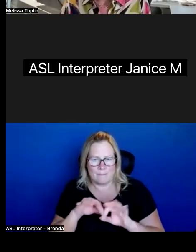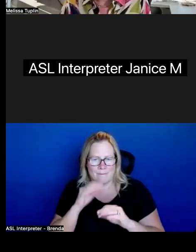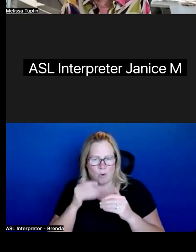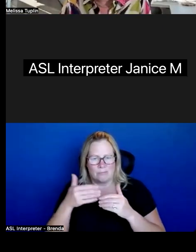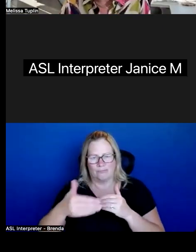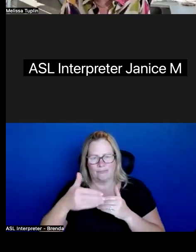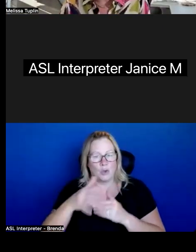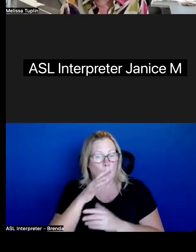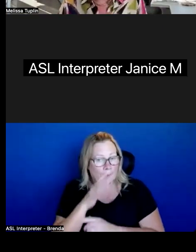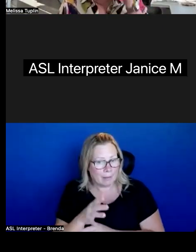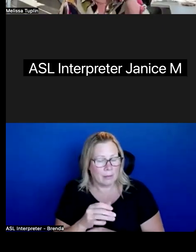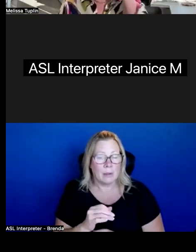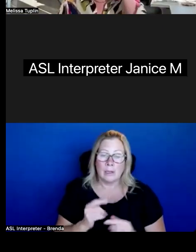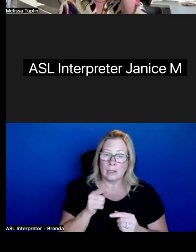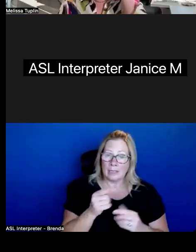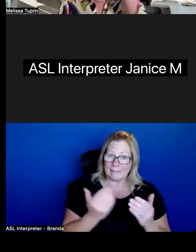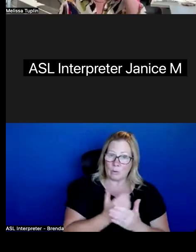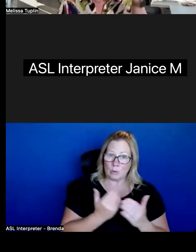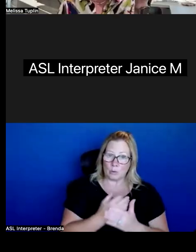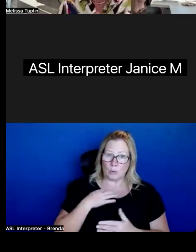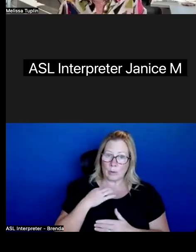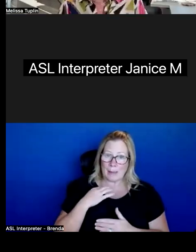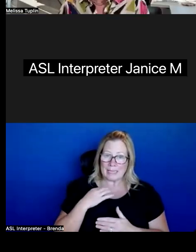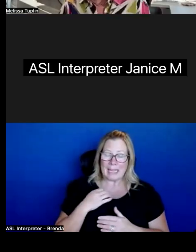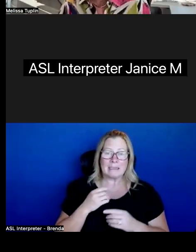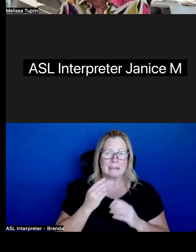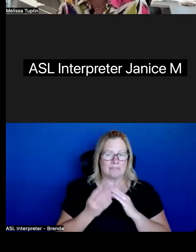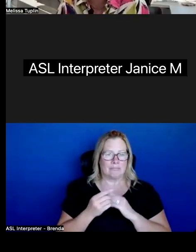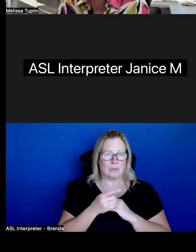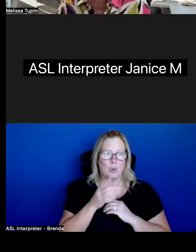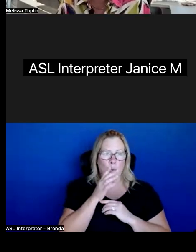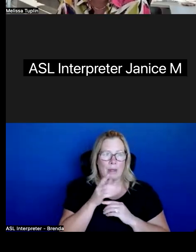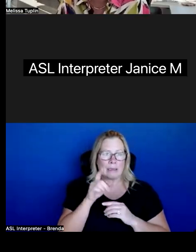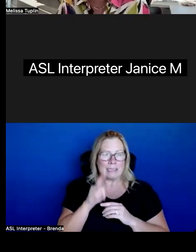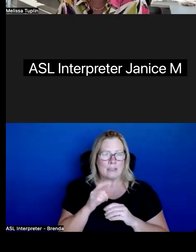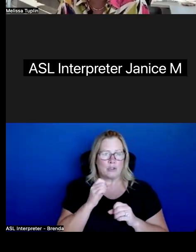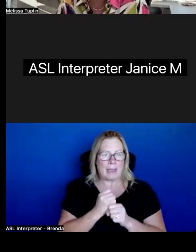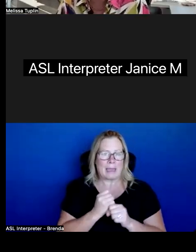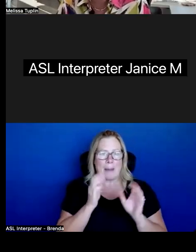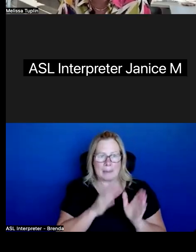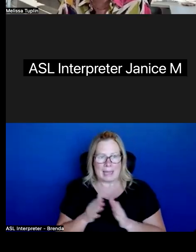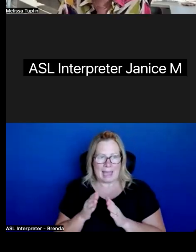If you are a new applicant to the program, you will need to make a plan, if you don't already,